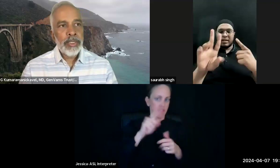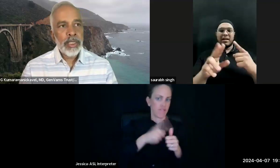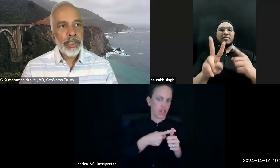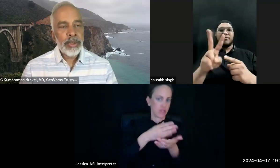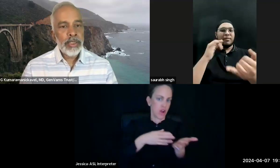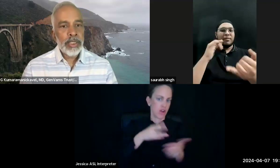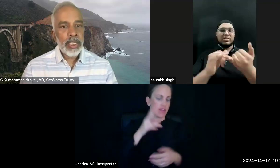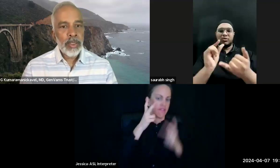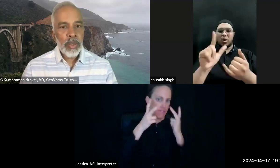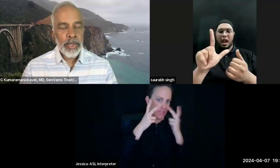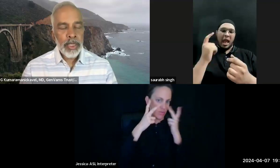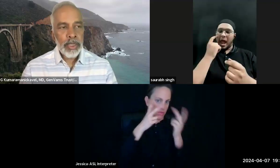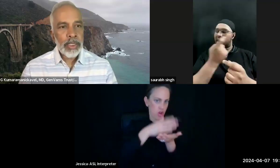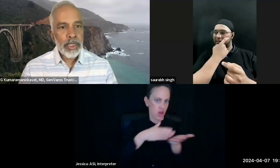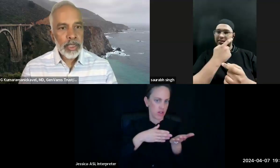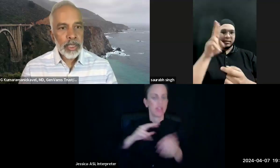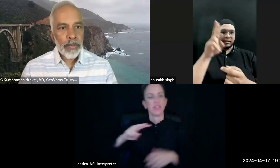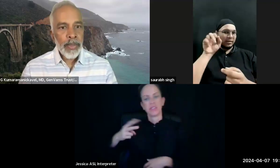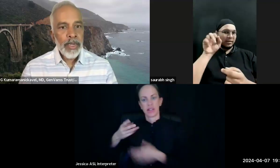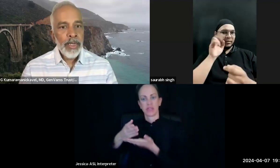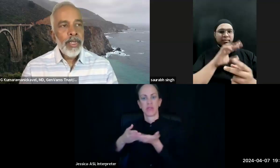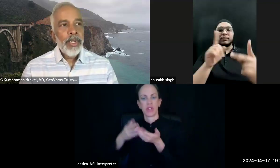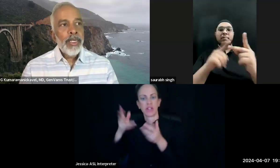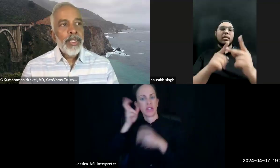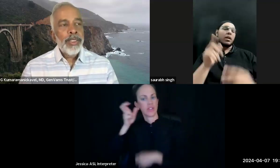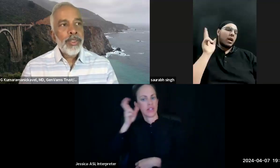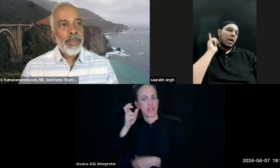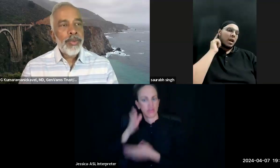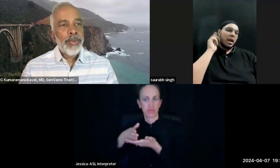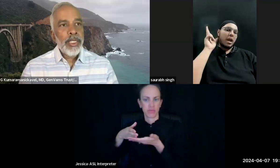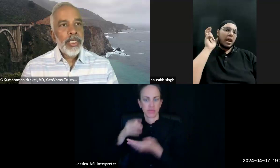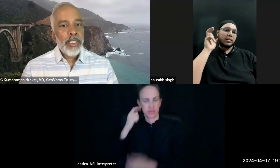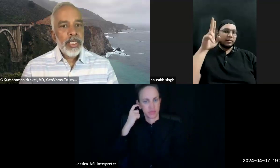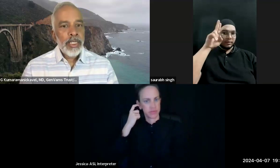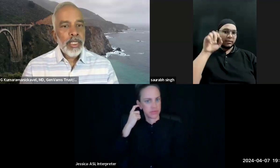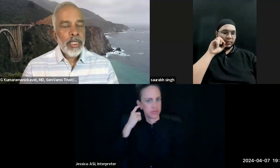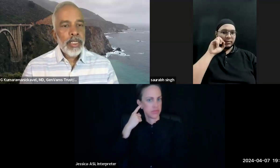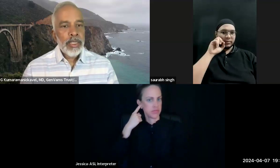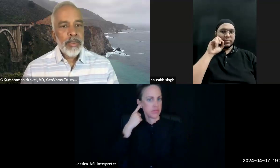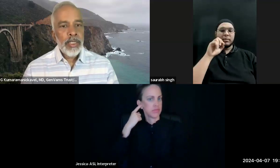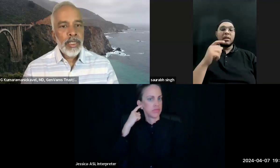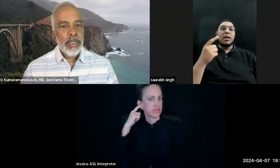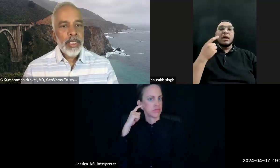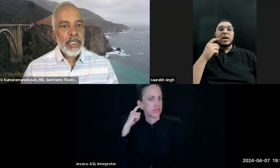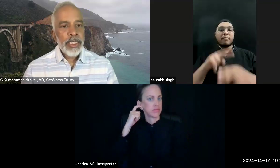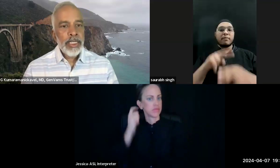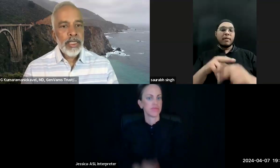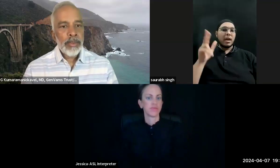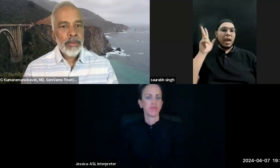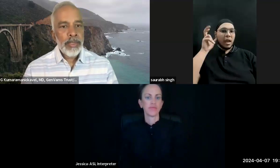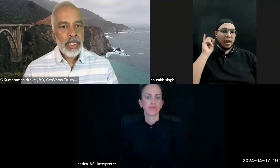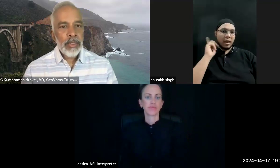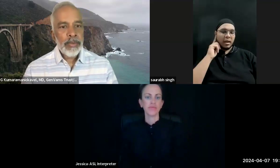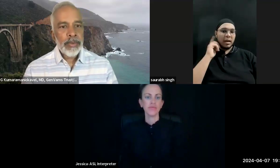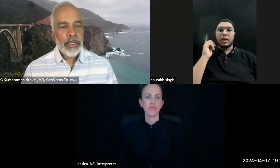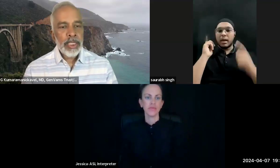the condition and the second component is the hearing. So in the hearing, in the ear we have